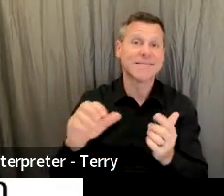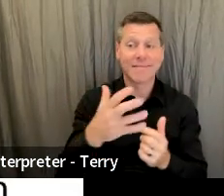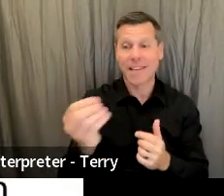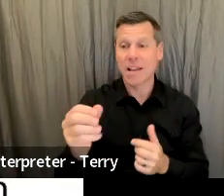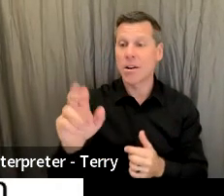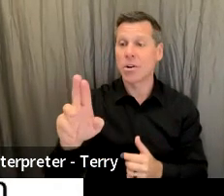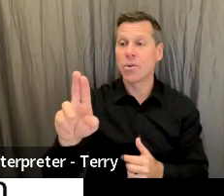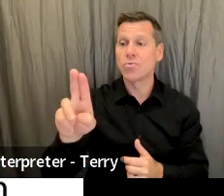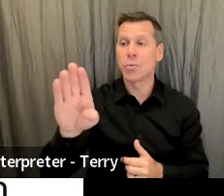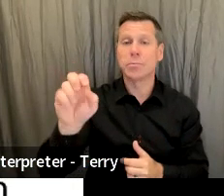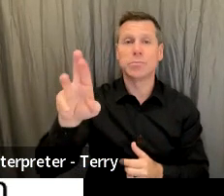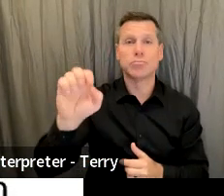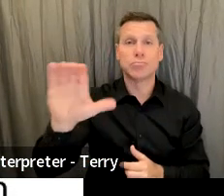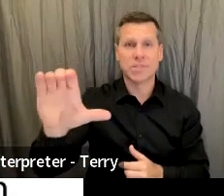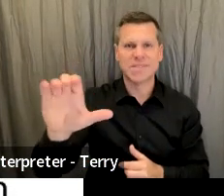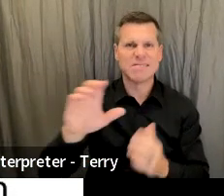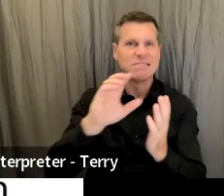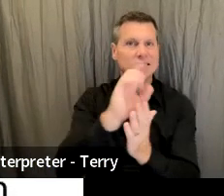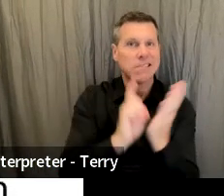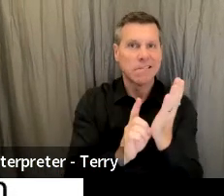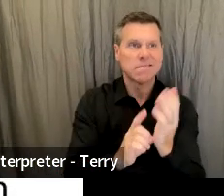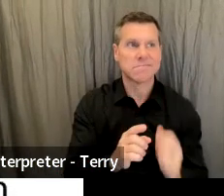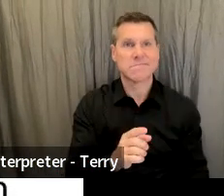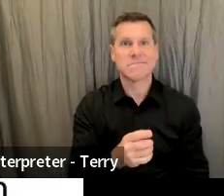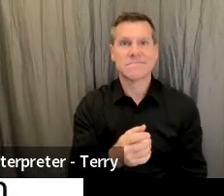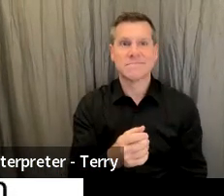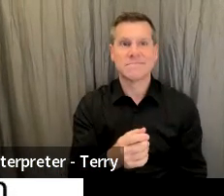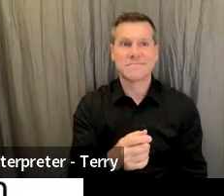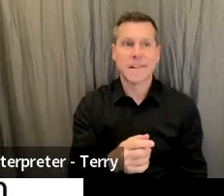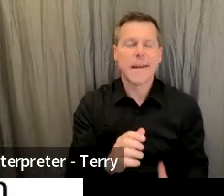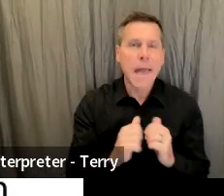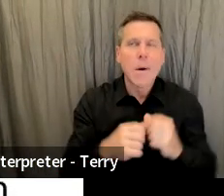this would be the, you know, they're kind of designed to go in order. First, you would have your syllabus